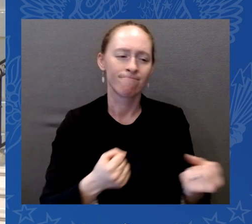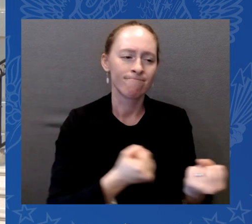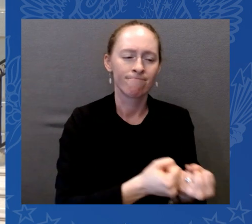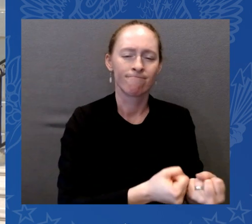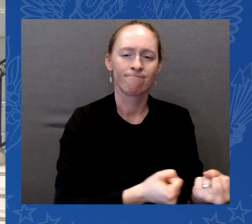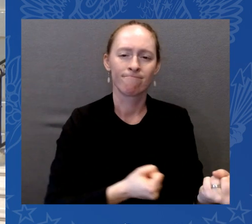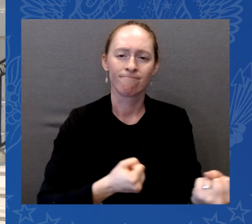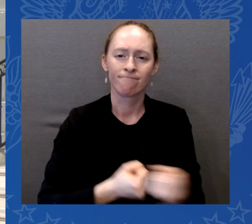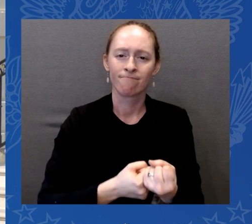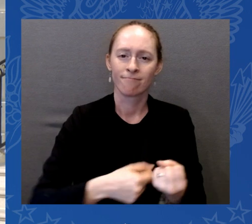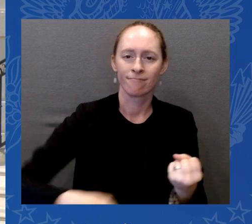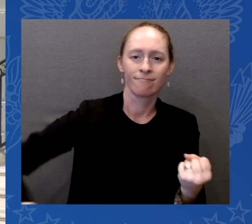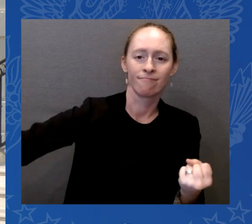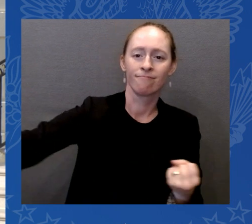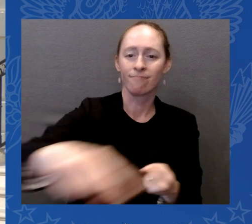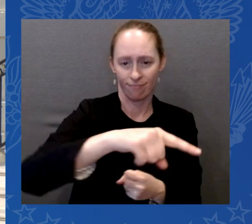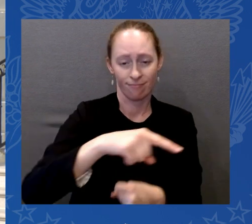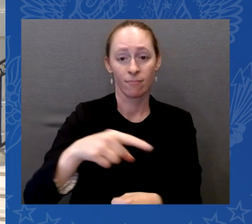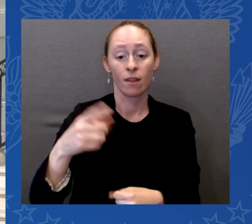And we have today.